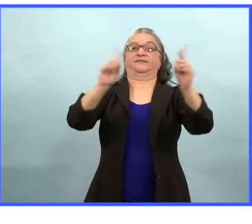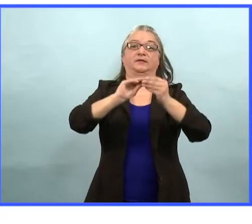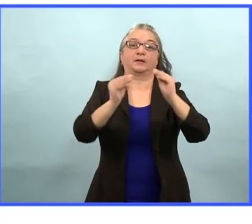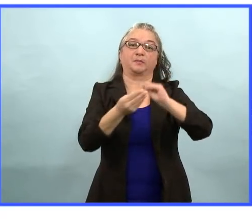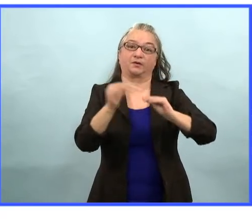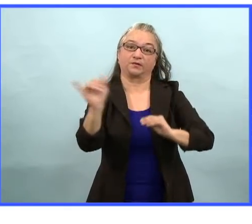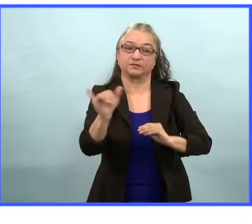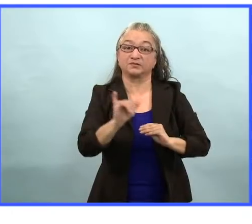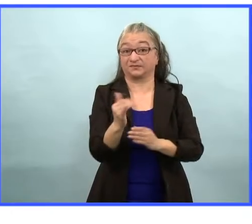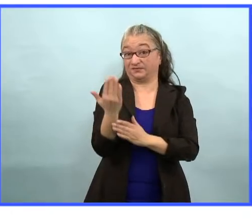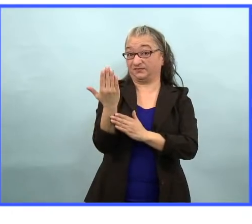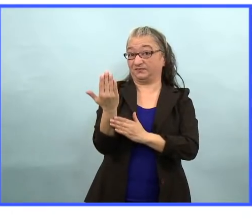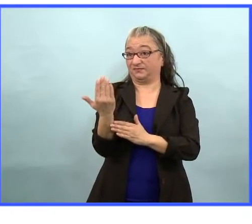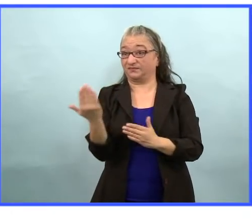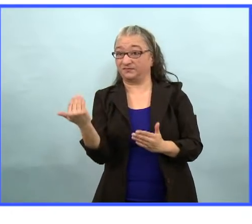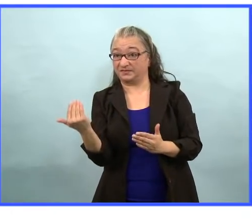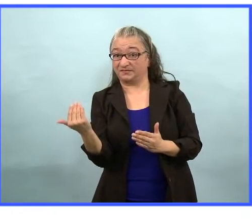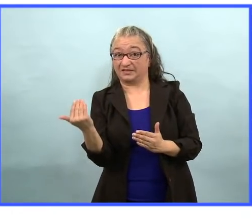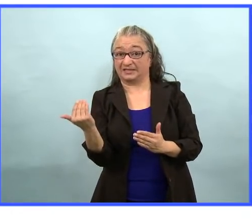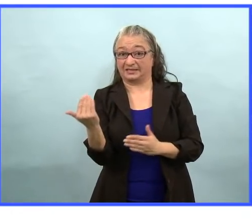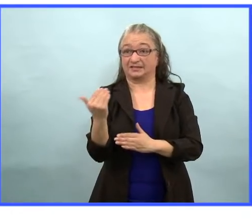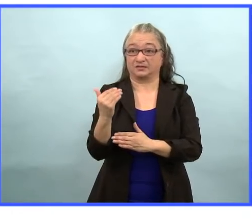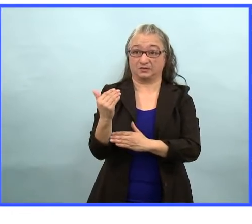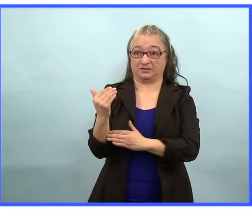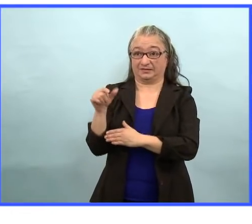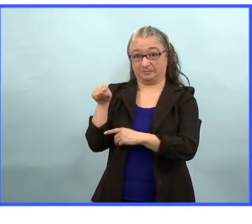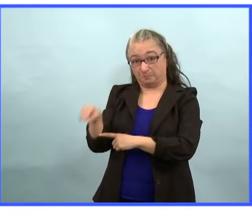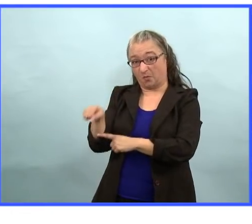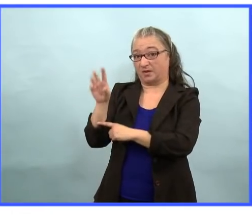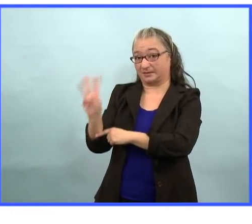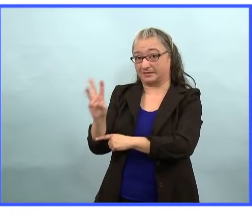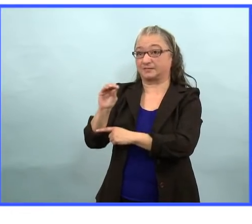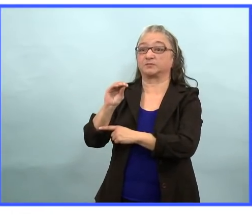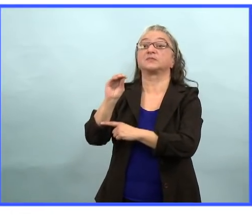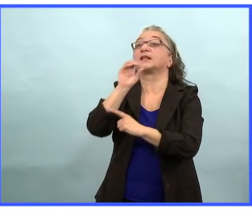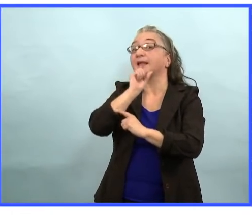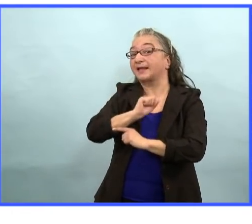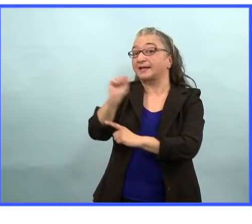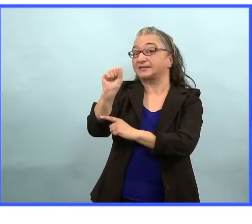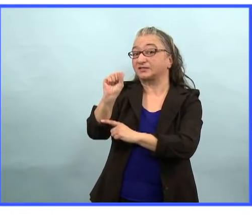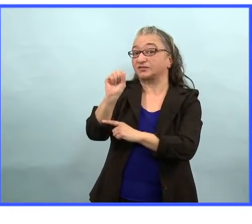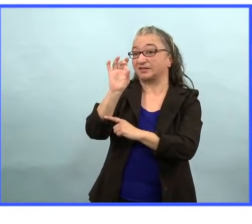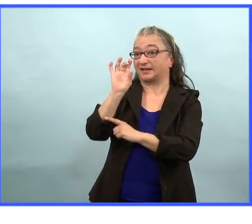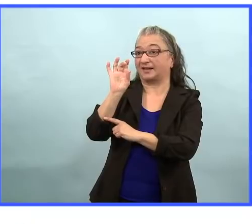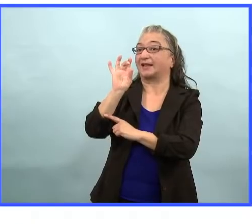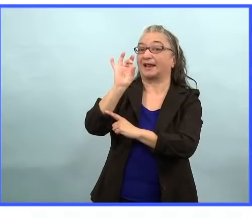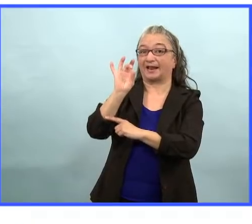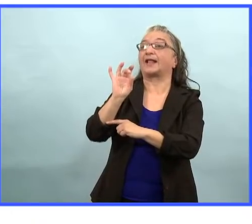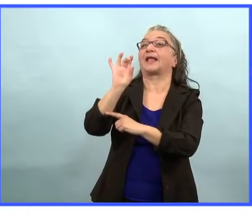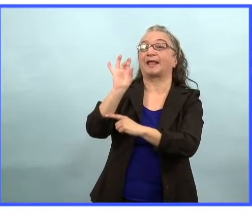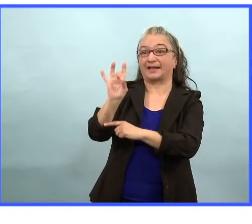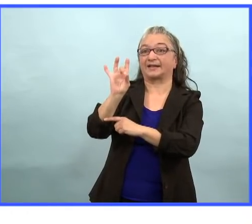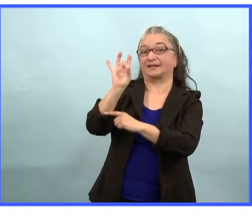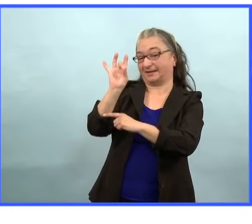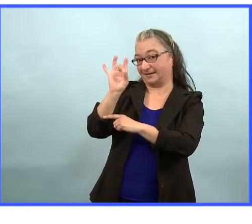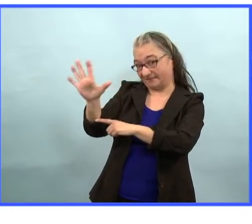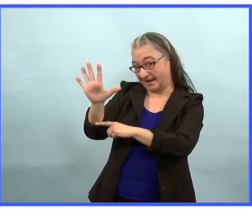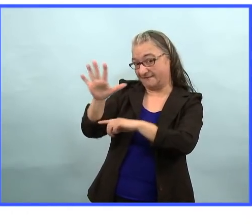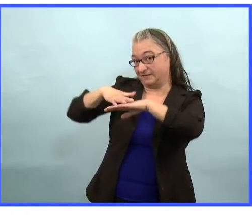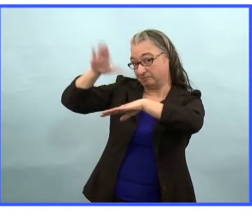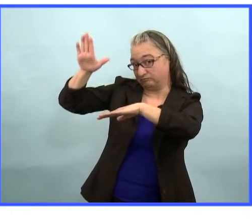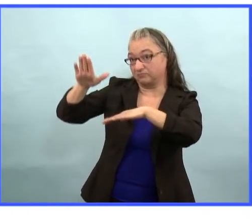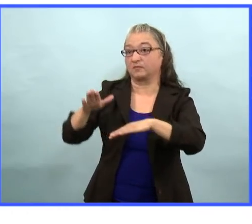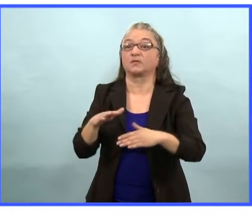percent of white people being over age 65 but only 5.3 percent of members of bypoc communities this